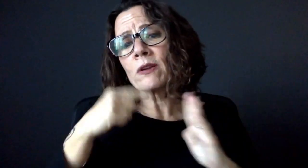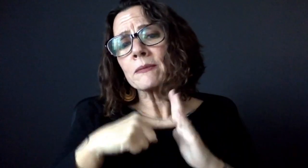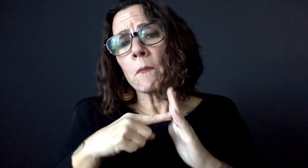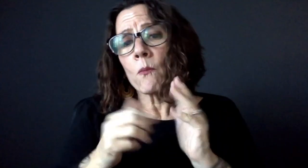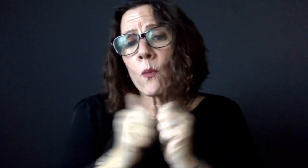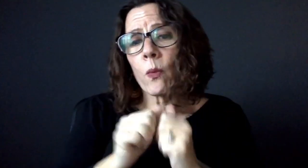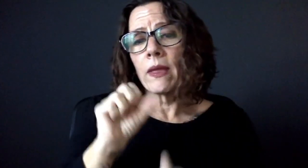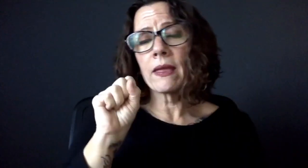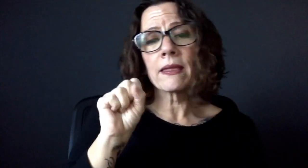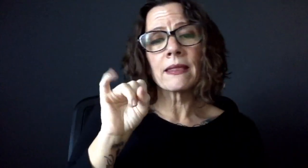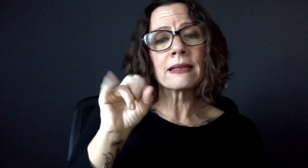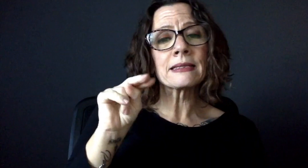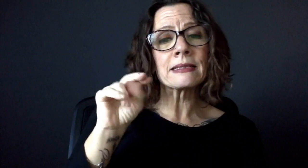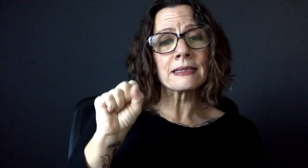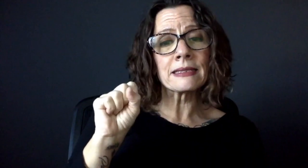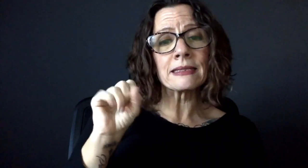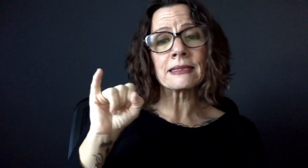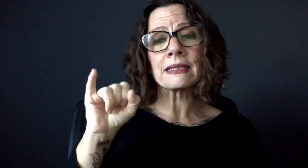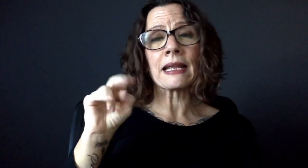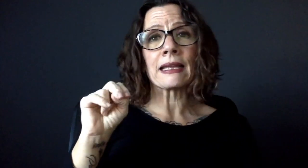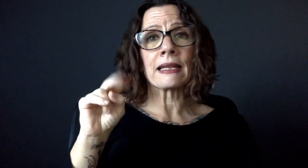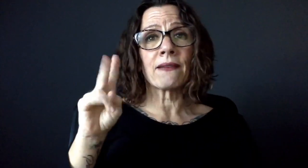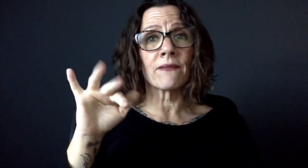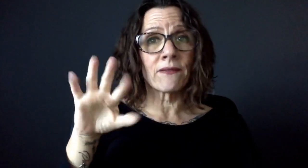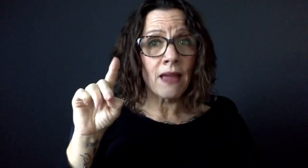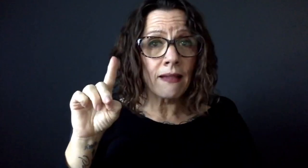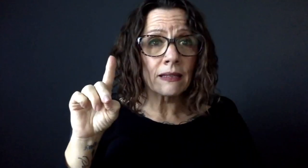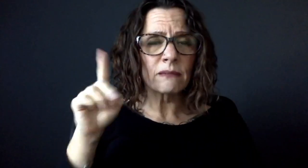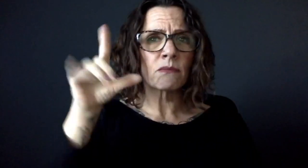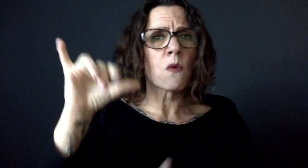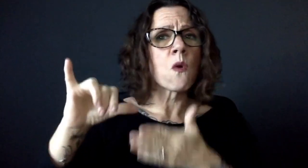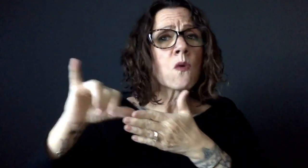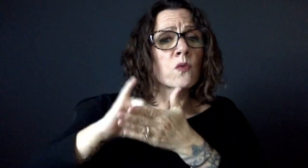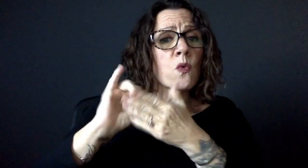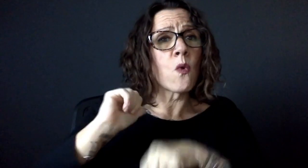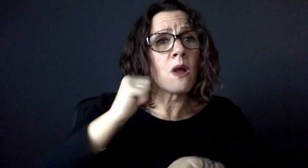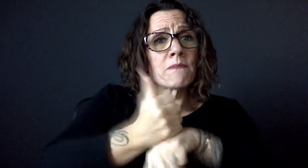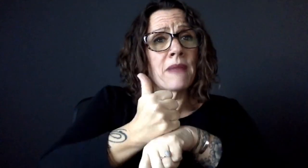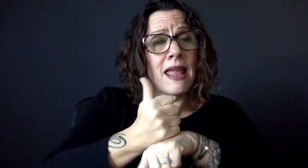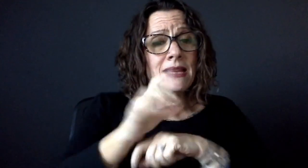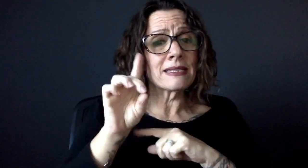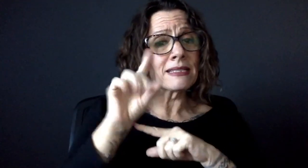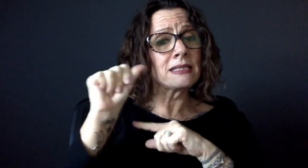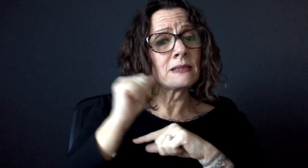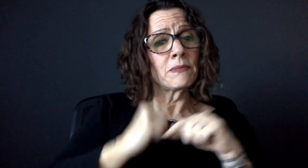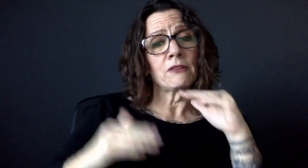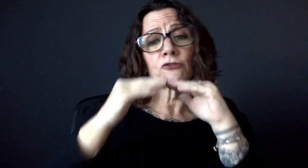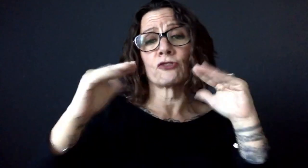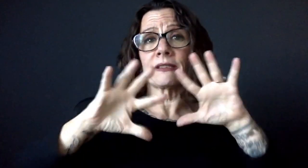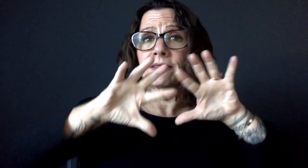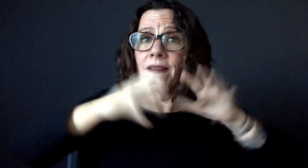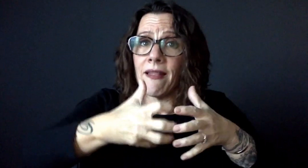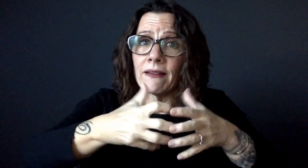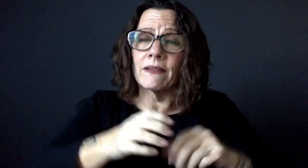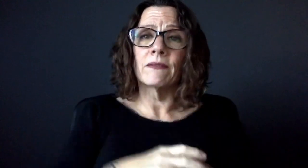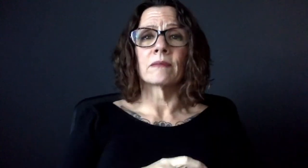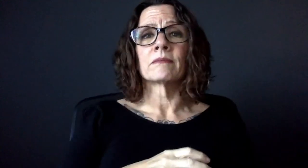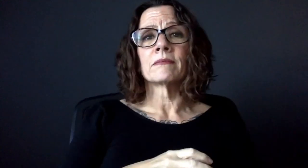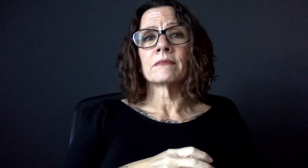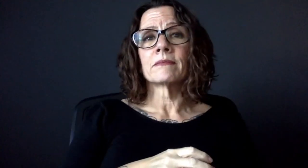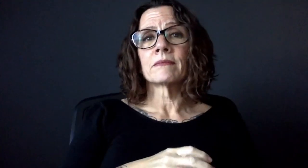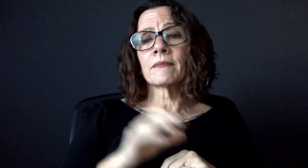with Sins Invalid, the NYC-based Disability Justice Collective,